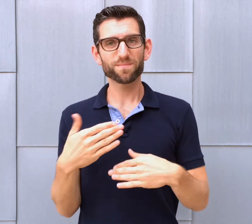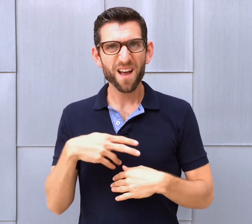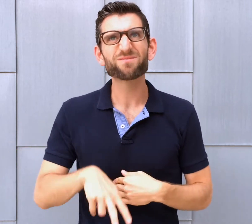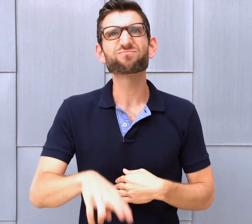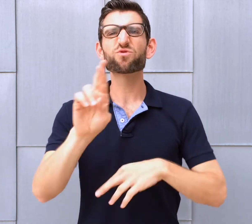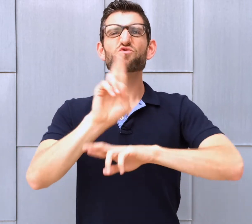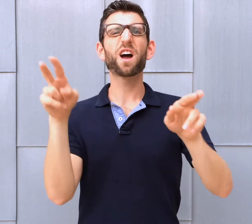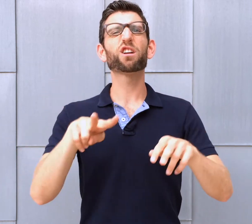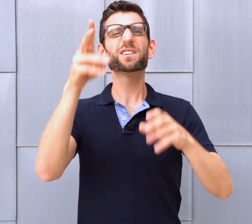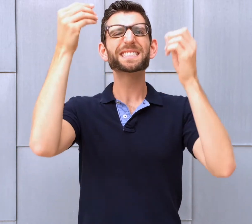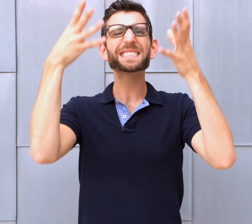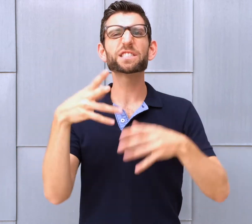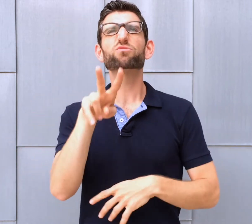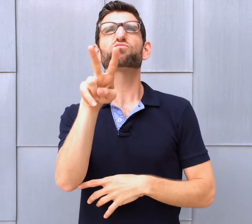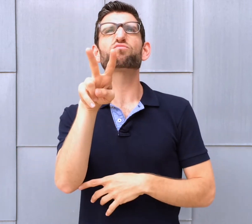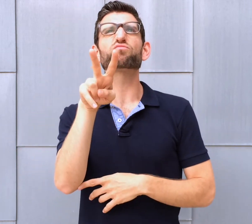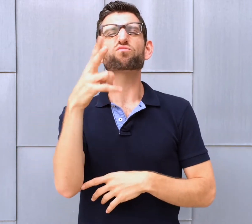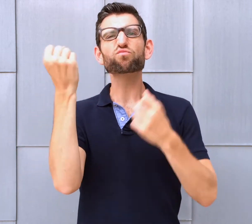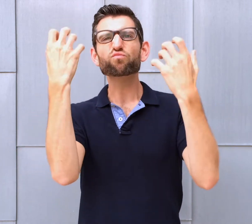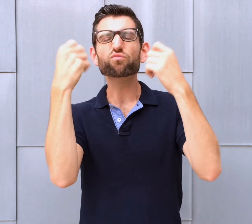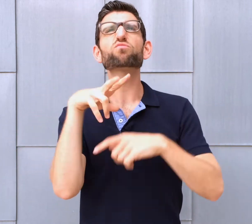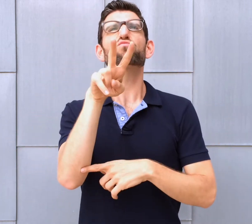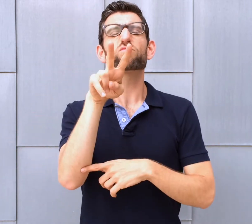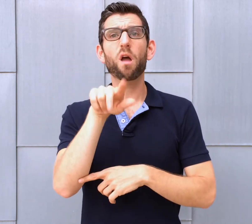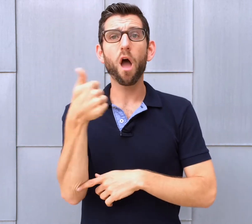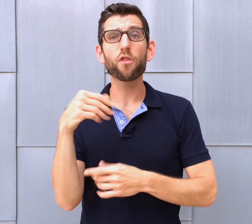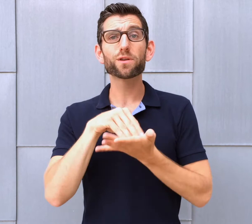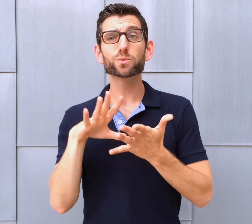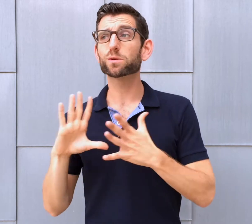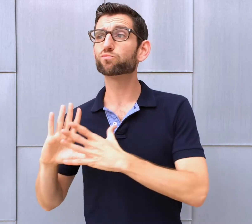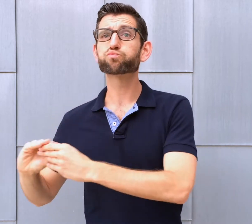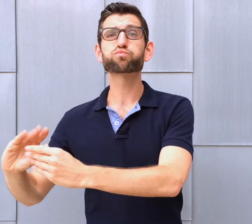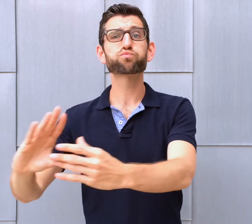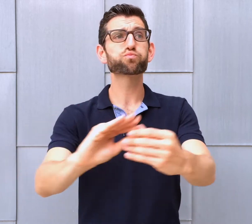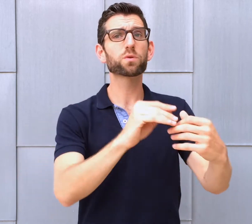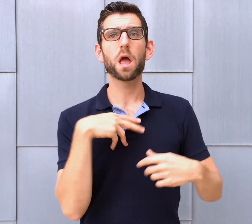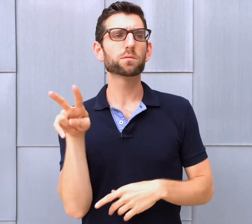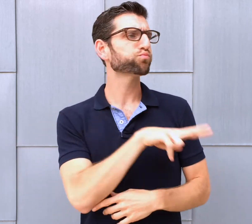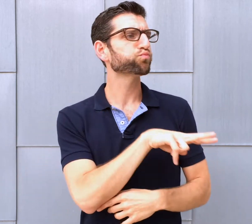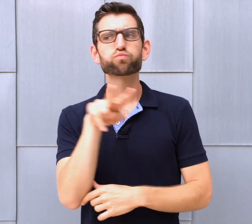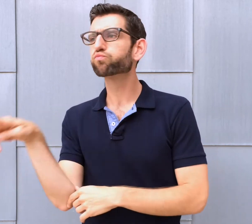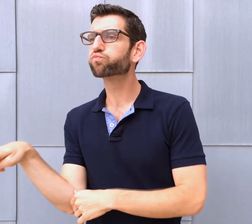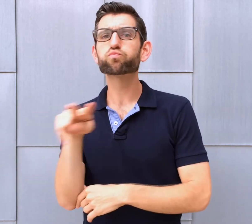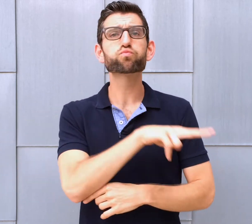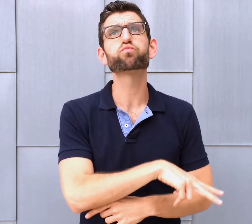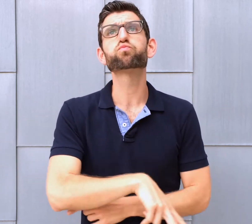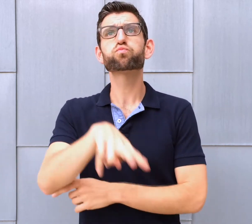they're ready to pay attention to the teacher! They can also look at other students who are talking, and then look back at the teacher.